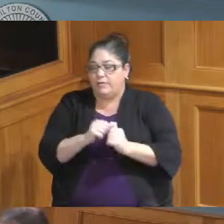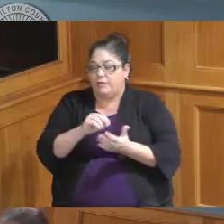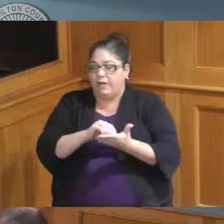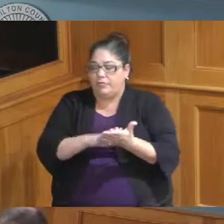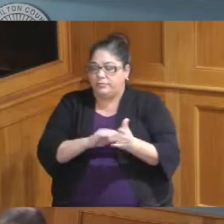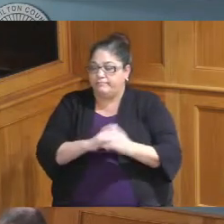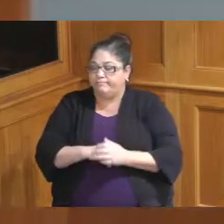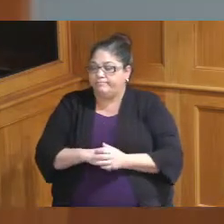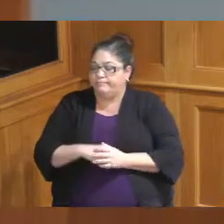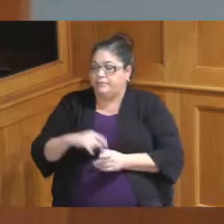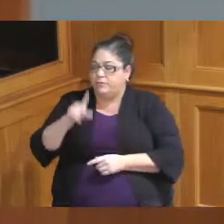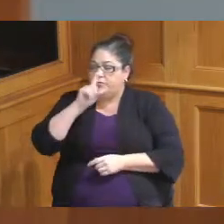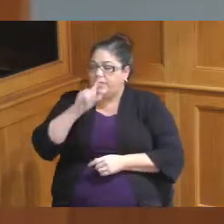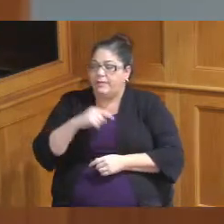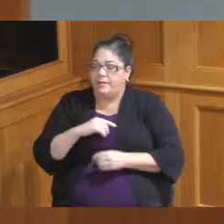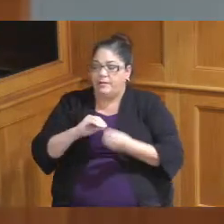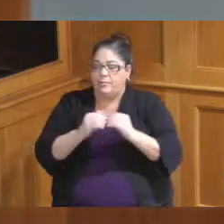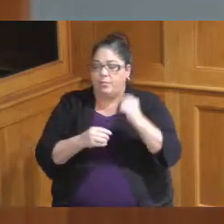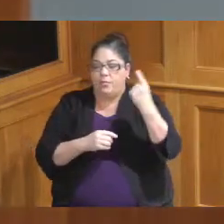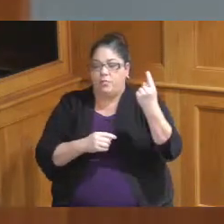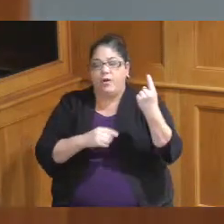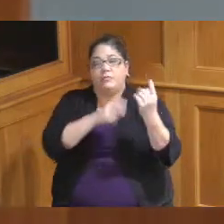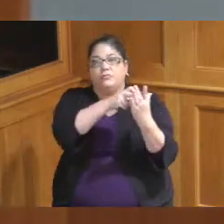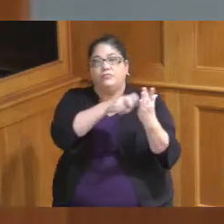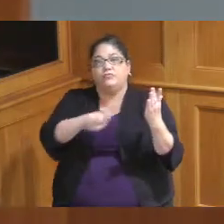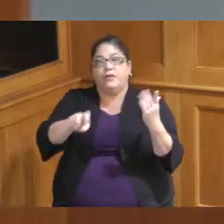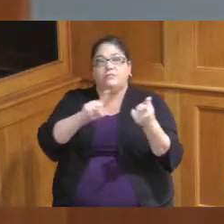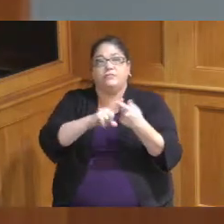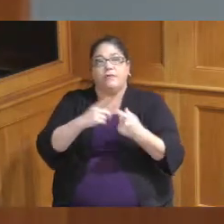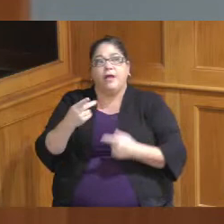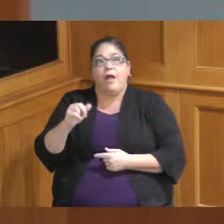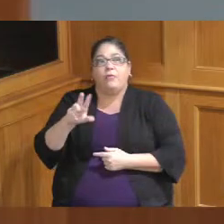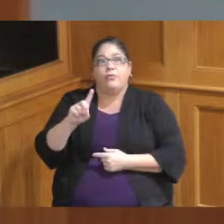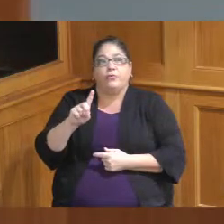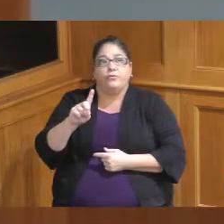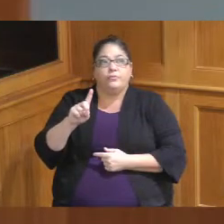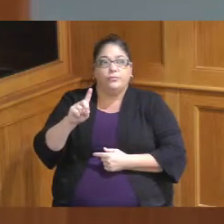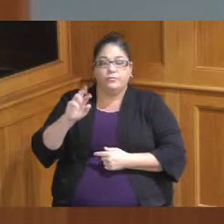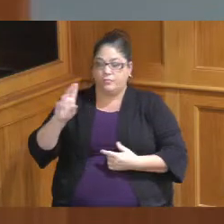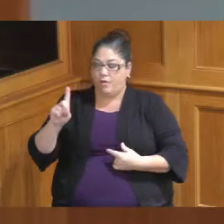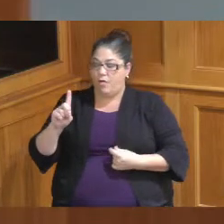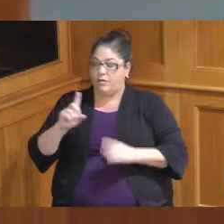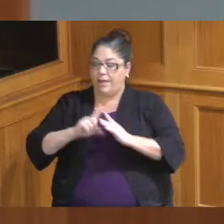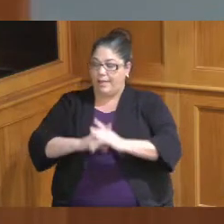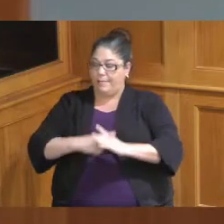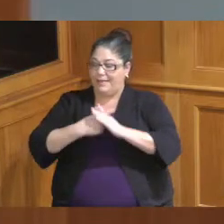one today is a resolution transferring a portion of Howard Road beginning at Lees Creek Northwest